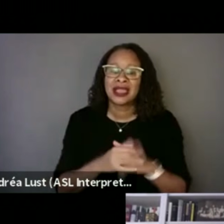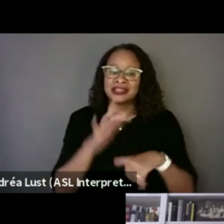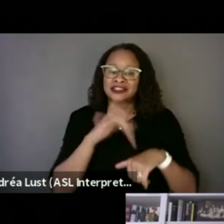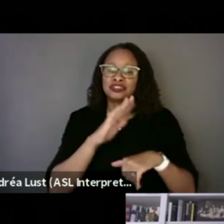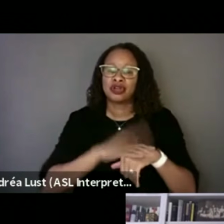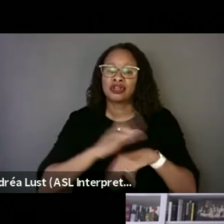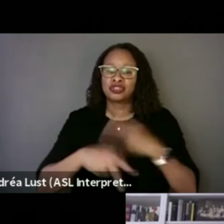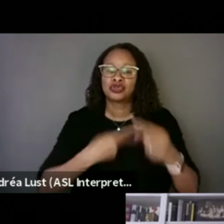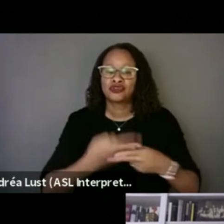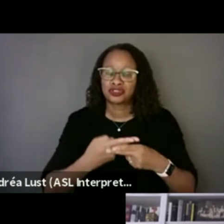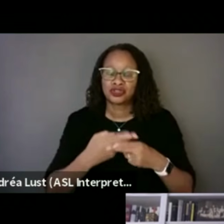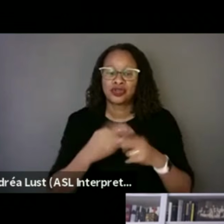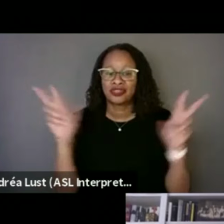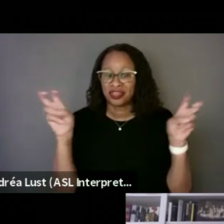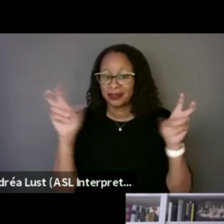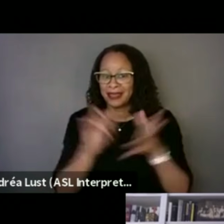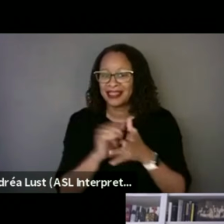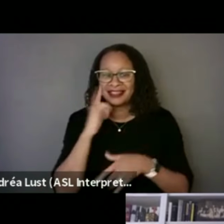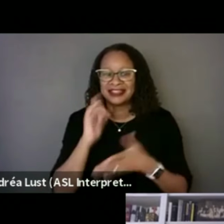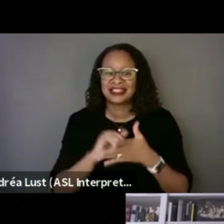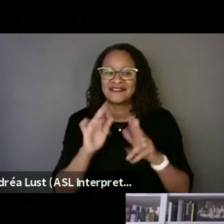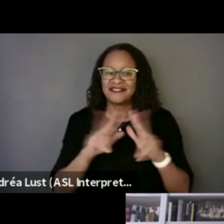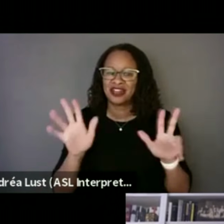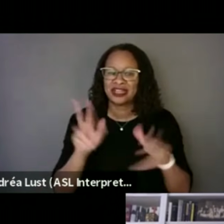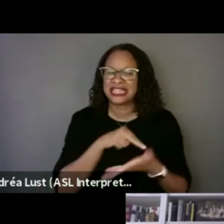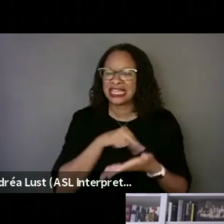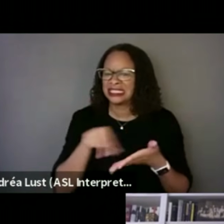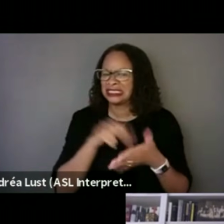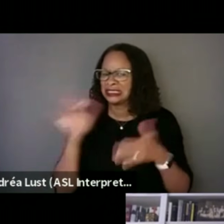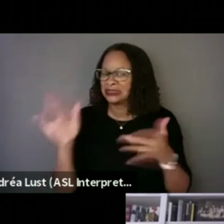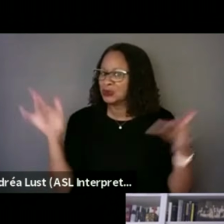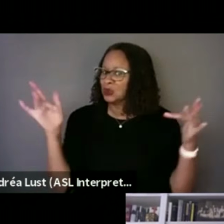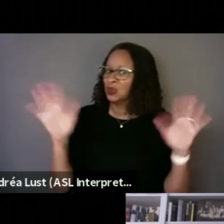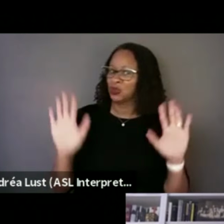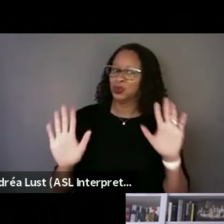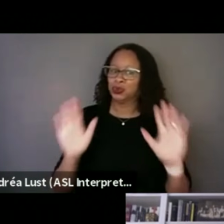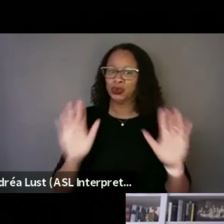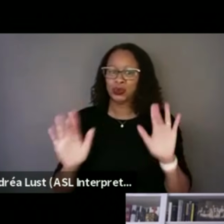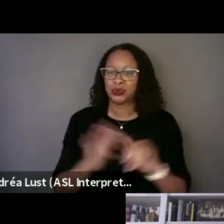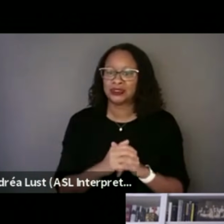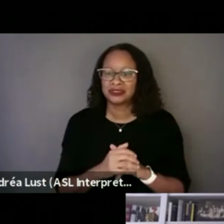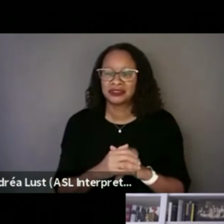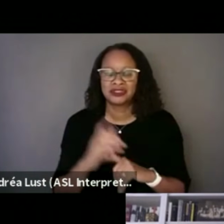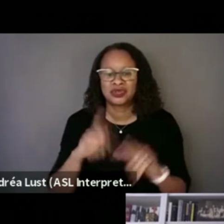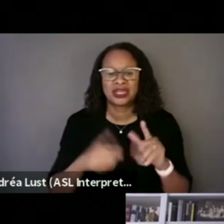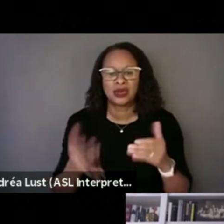Which I find it is a bit of a delicate dance to not simplify things, oversimplify things.